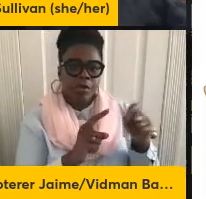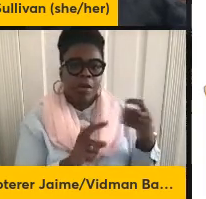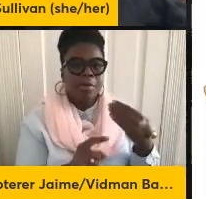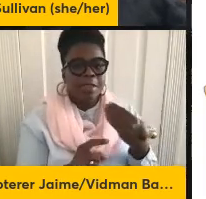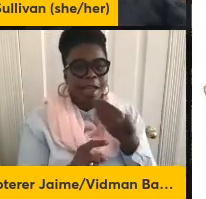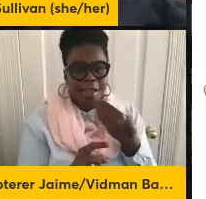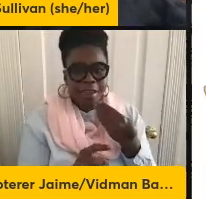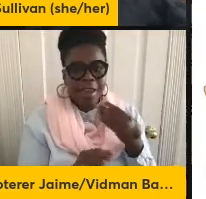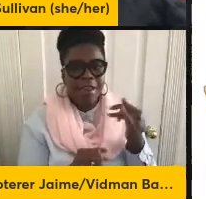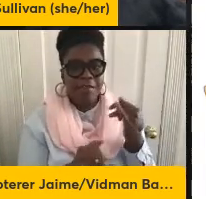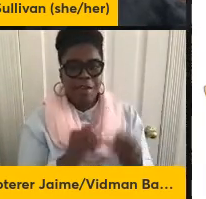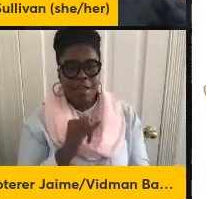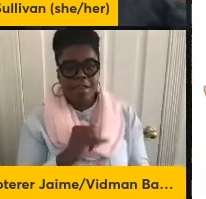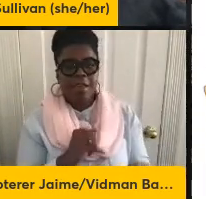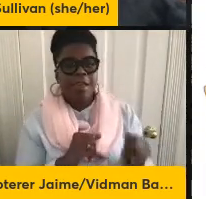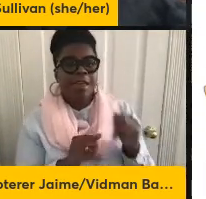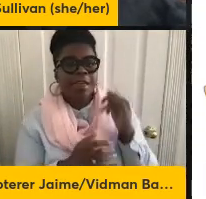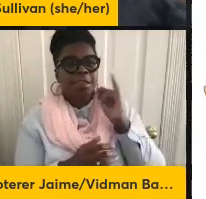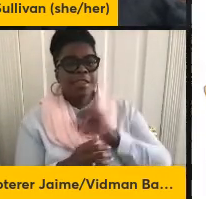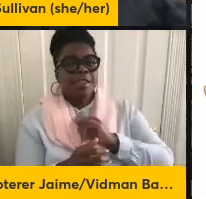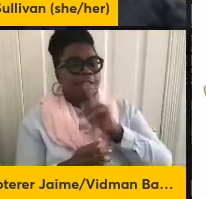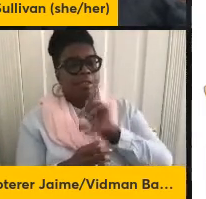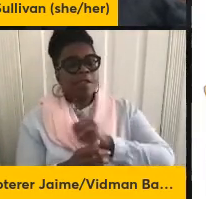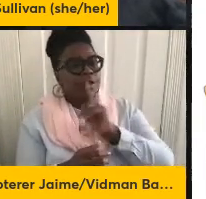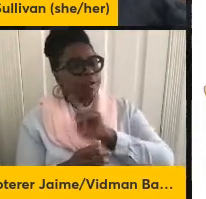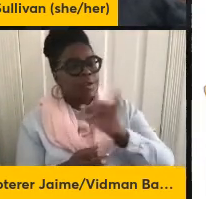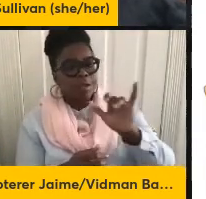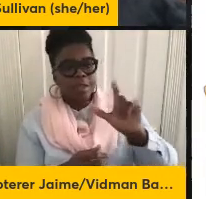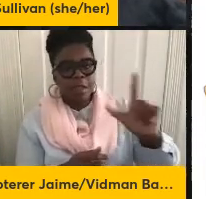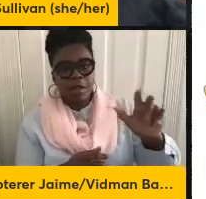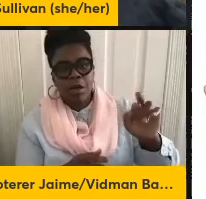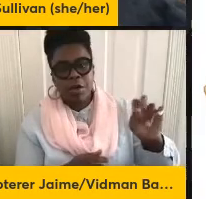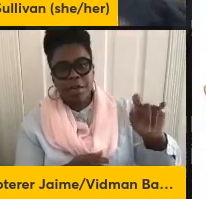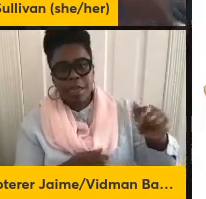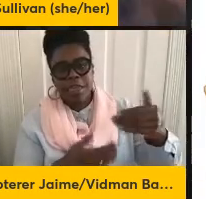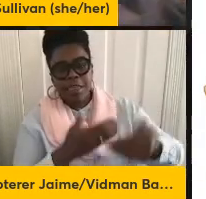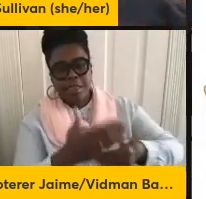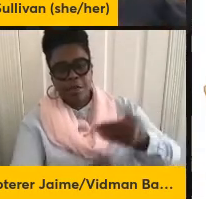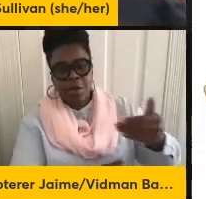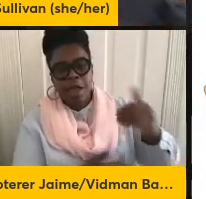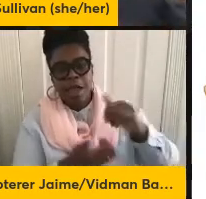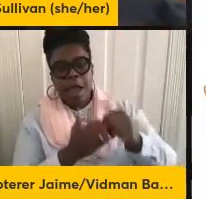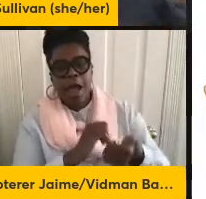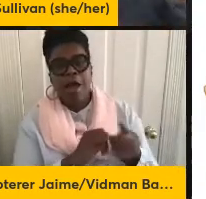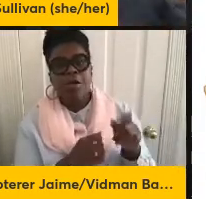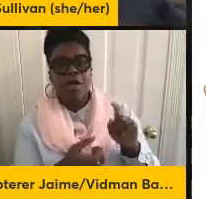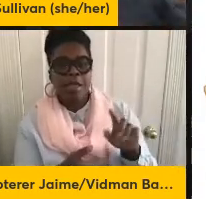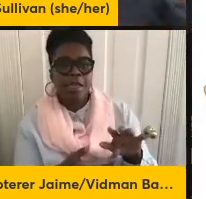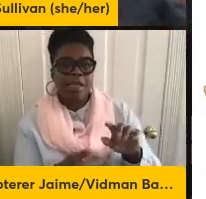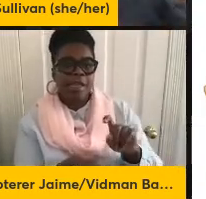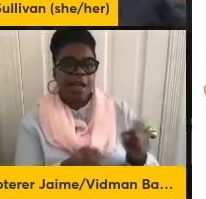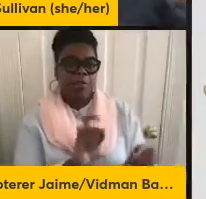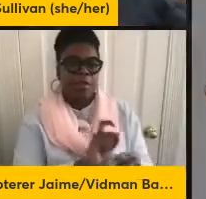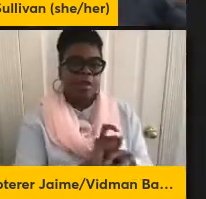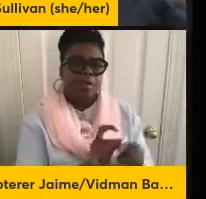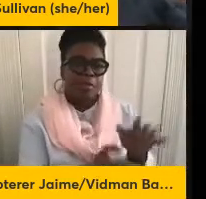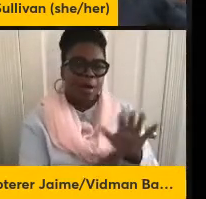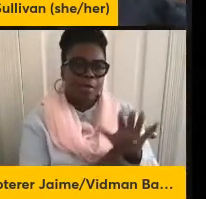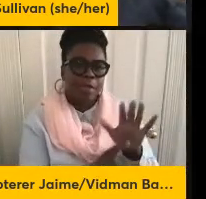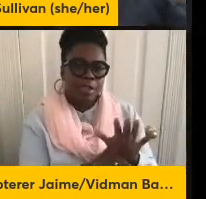finally, we use single cell RNA sequencing to understand how diet alters the population dynamics of gamma delta T cells. So